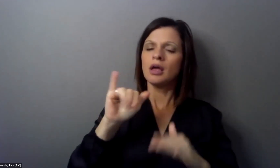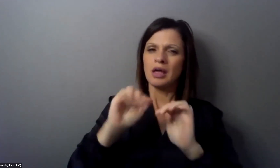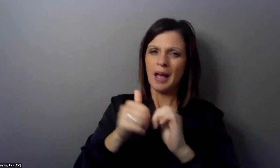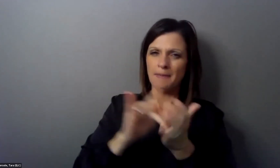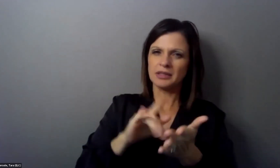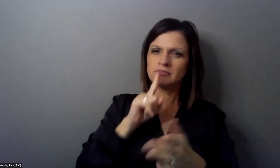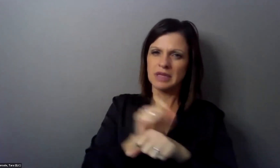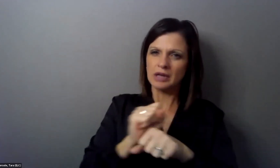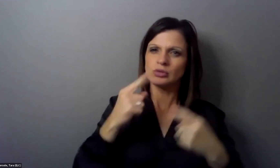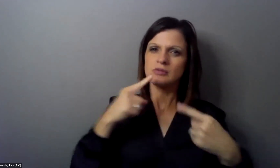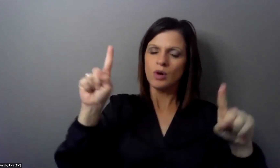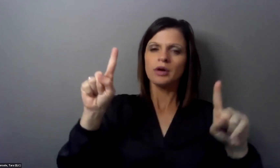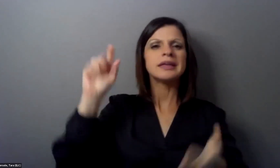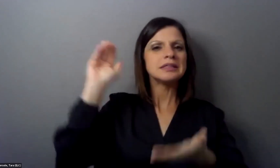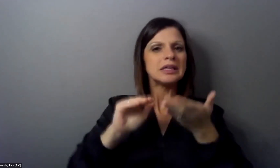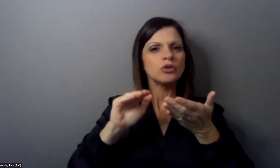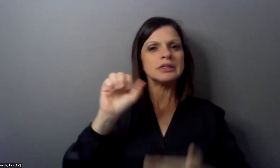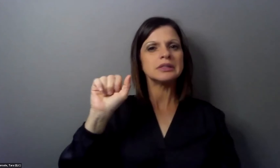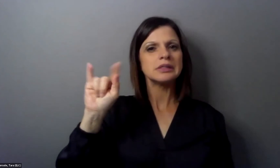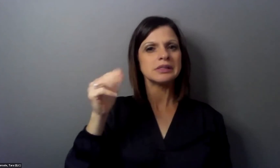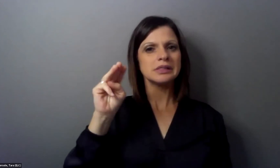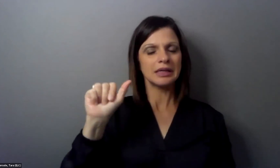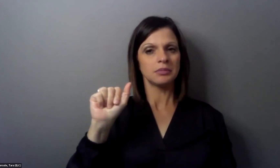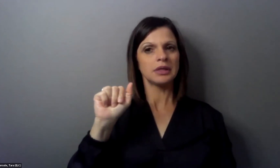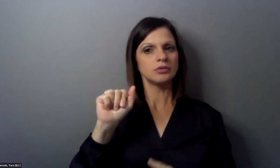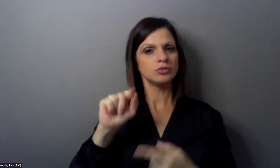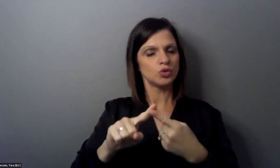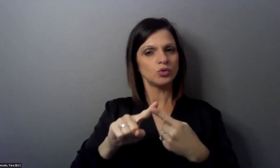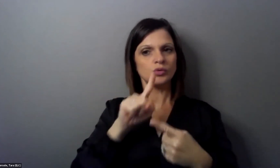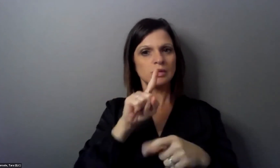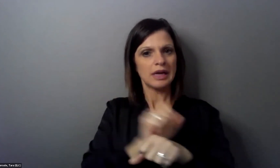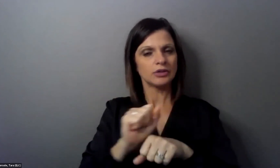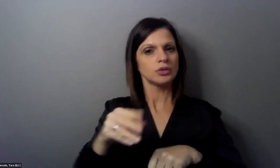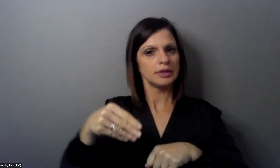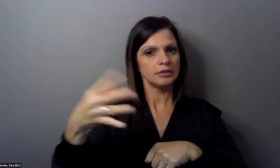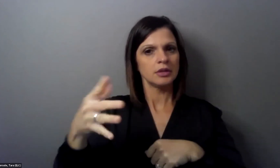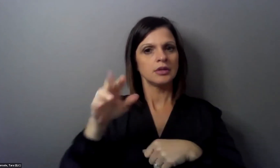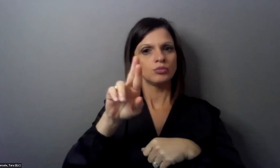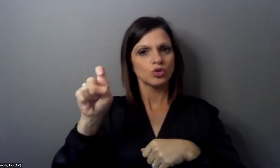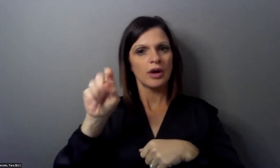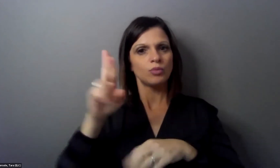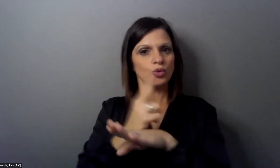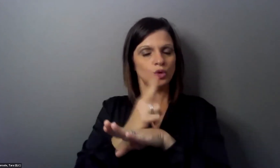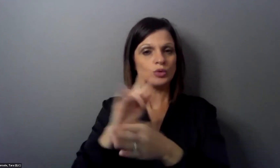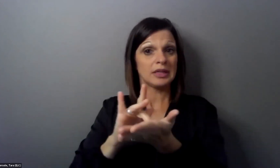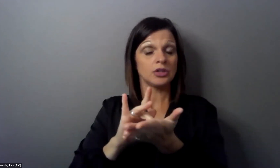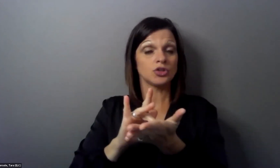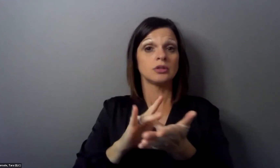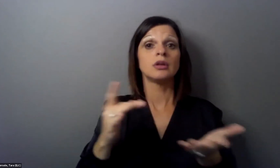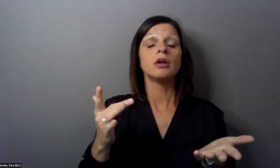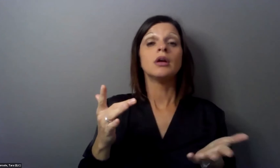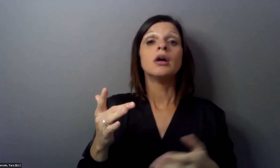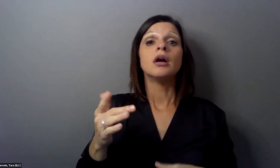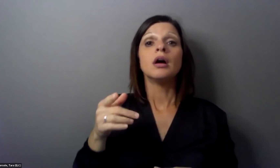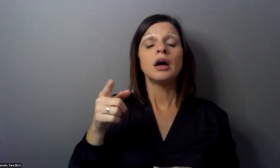it decreases the stigma around using those medications. When the patients, sometimes the stigma actually gets to the patient's and